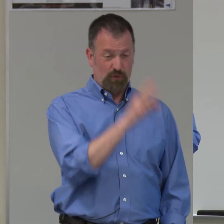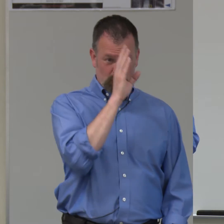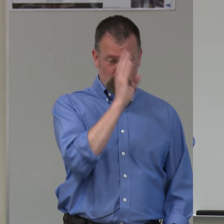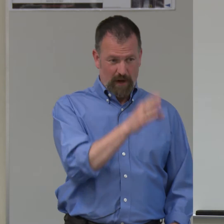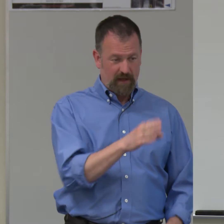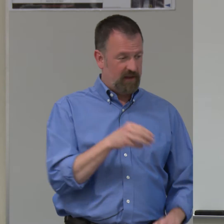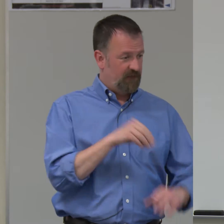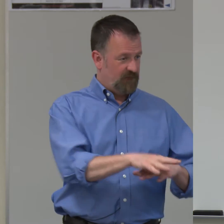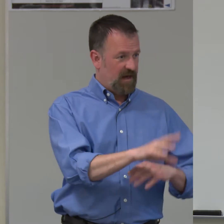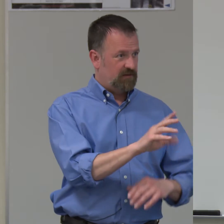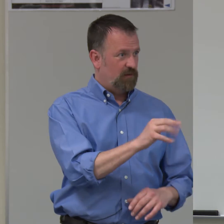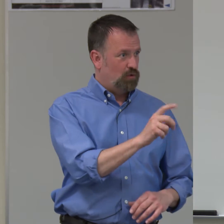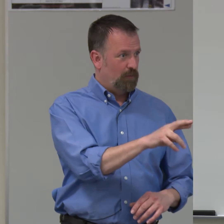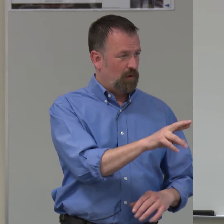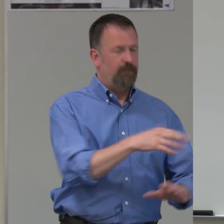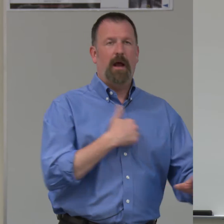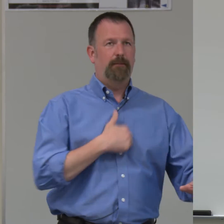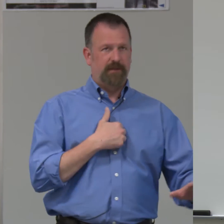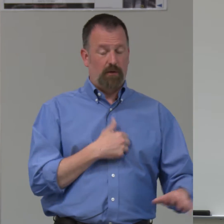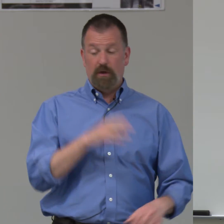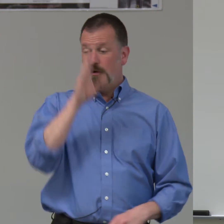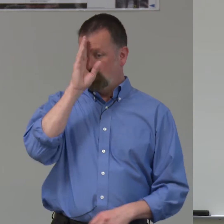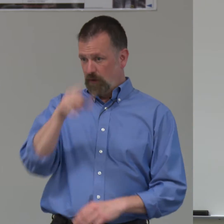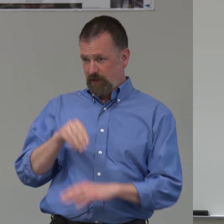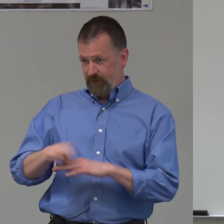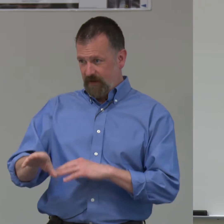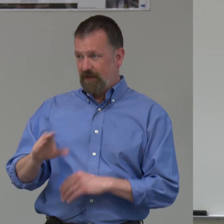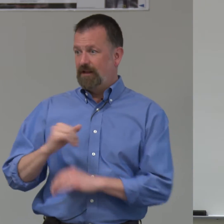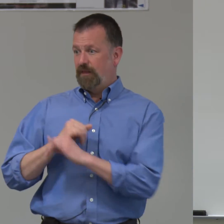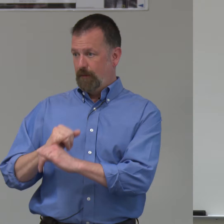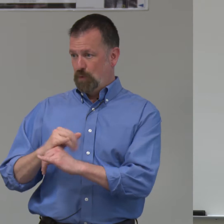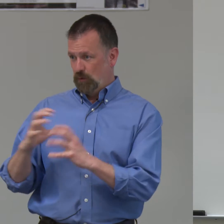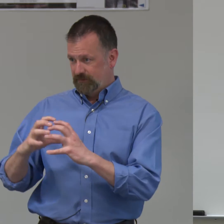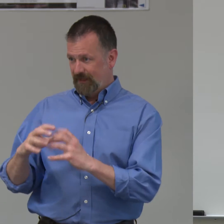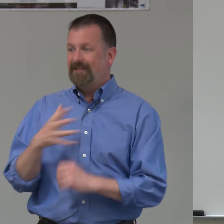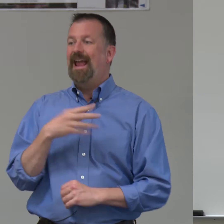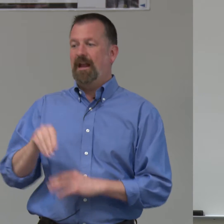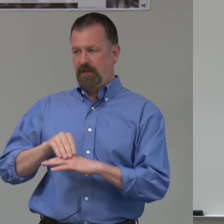or--I'm sorry--the immune cells, but they also affect the vessels,